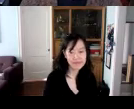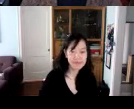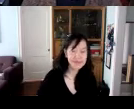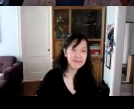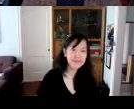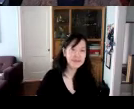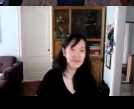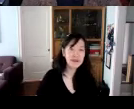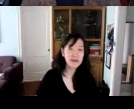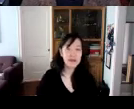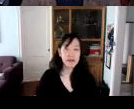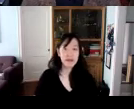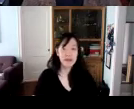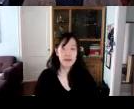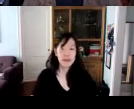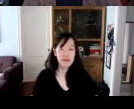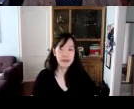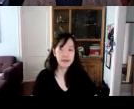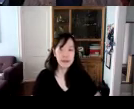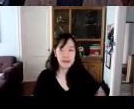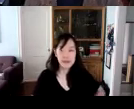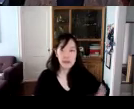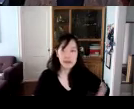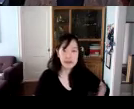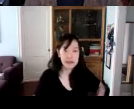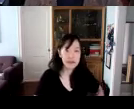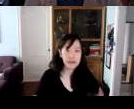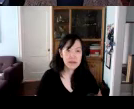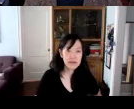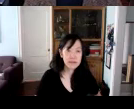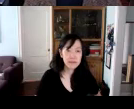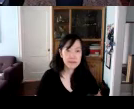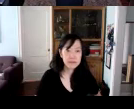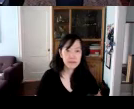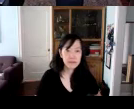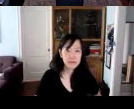If you have a Flexible Support or Arts Impact for Groups grant, please fill out the W9 as an